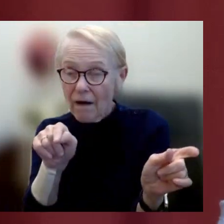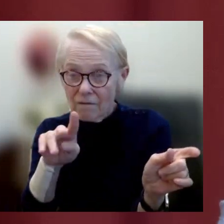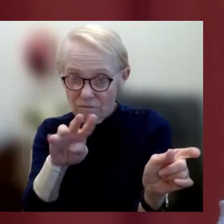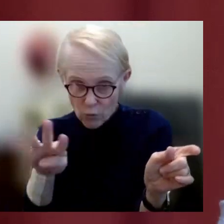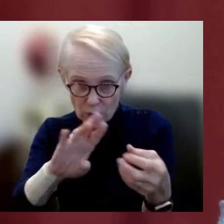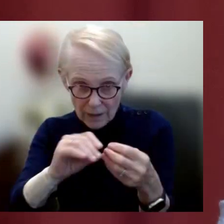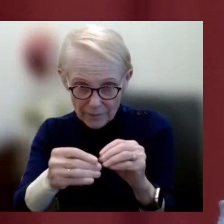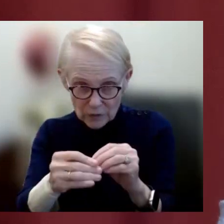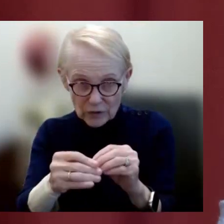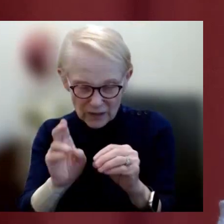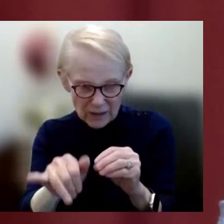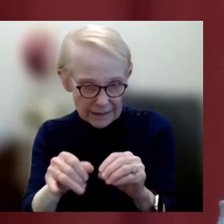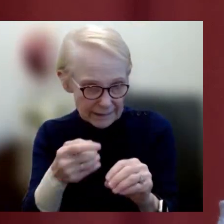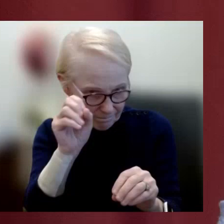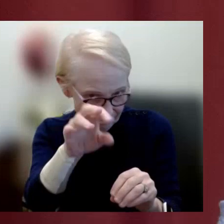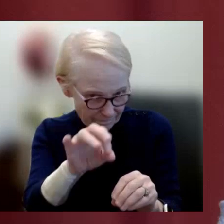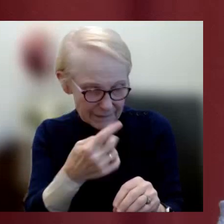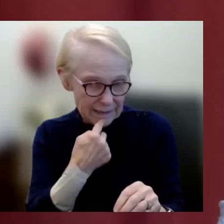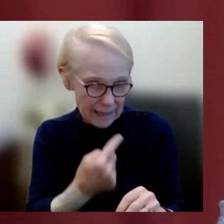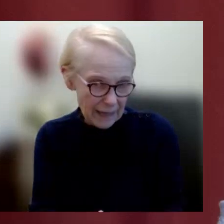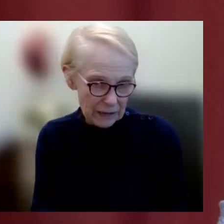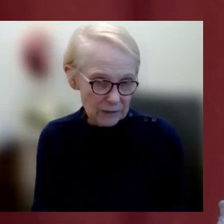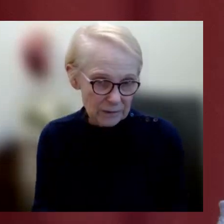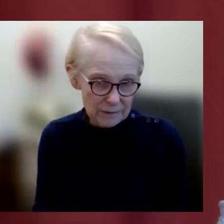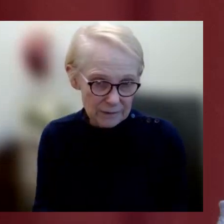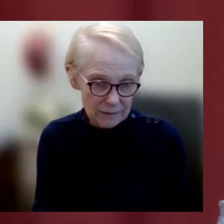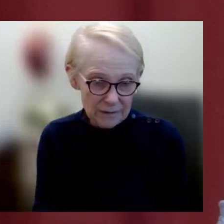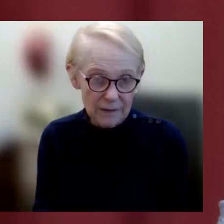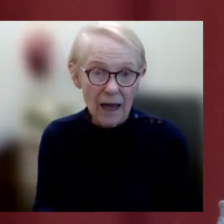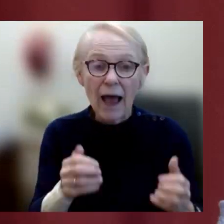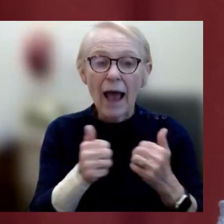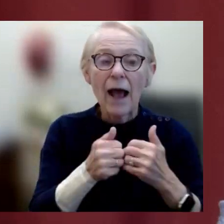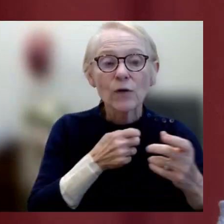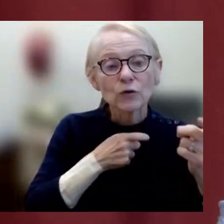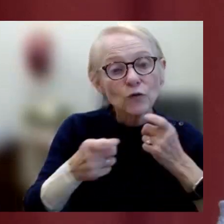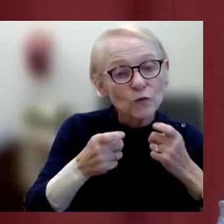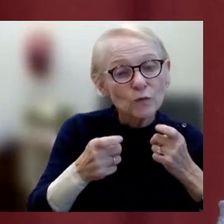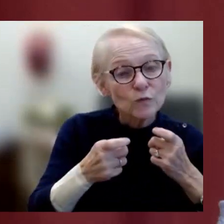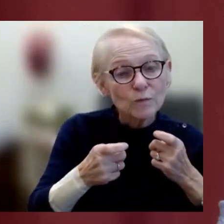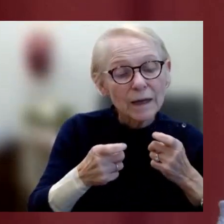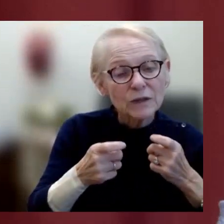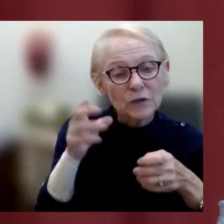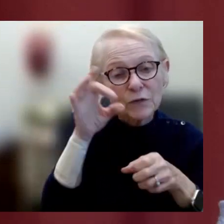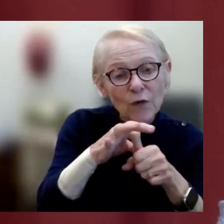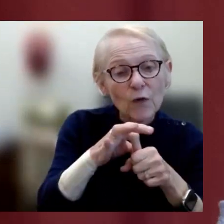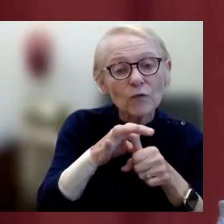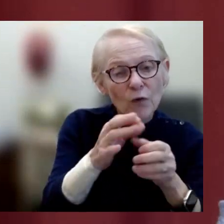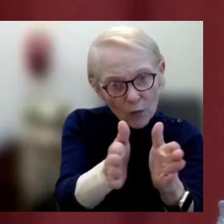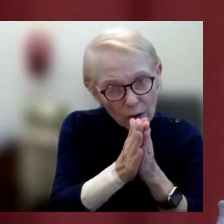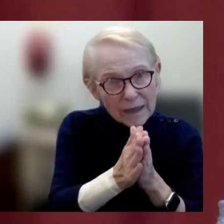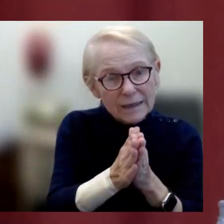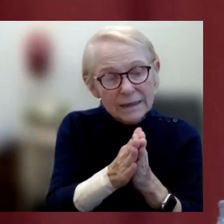ways that they can they can you know manage to vote and request that ballot um and you can also